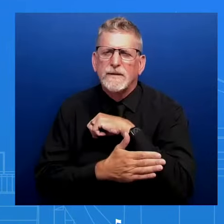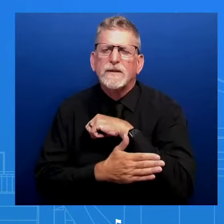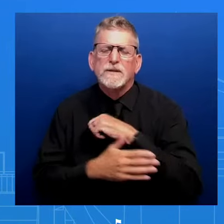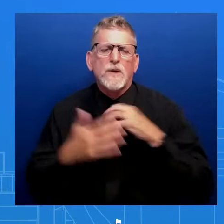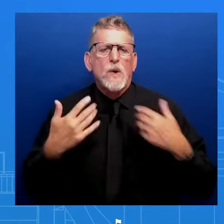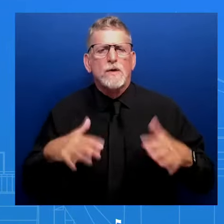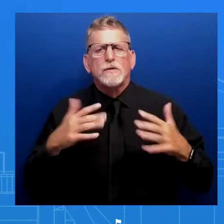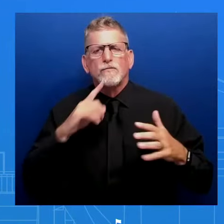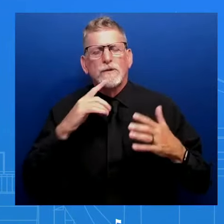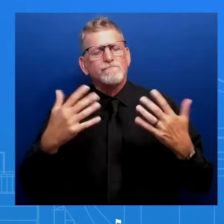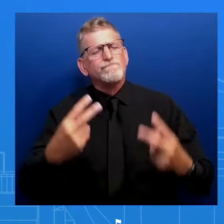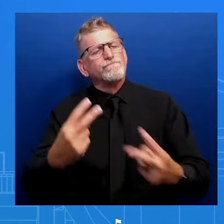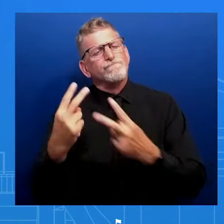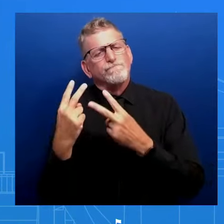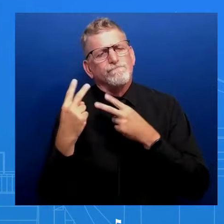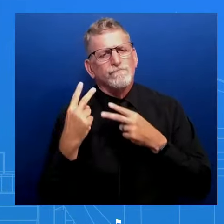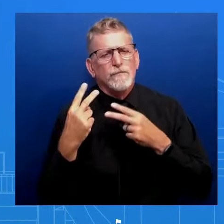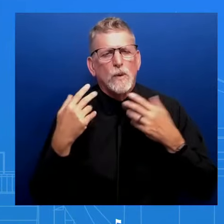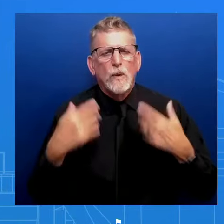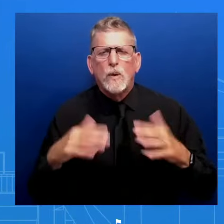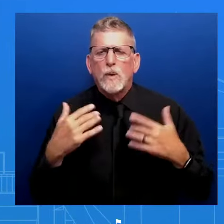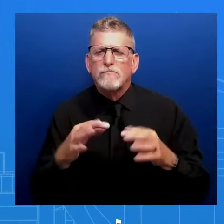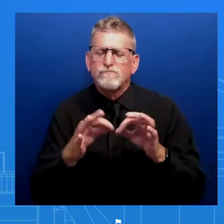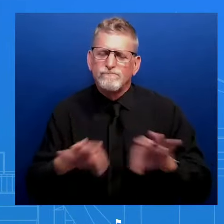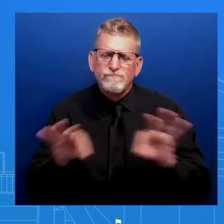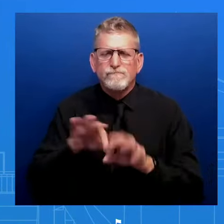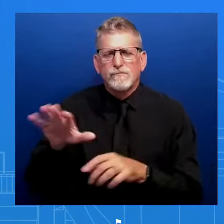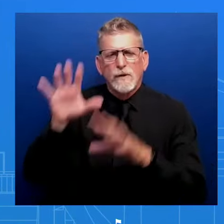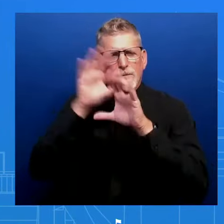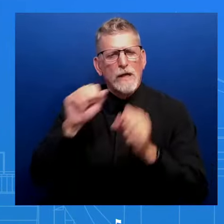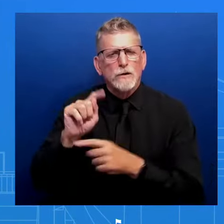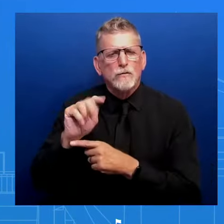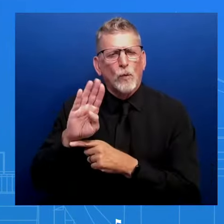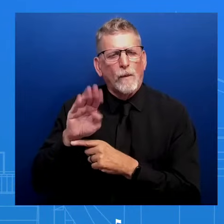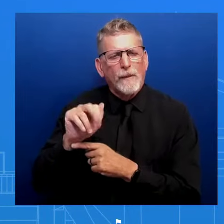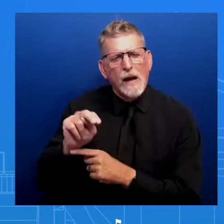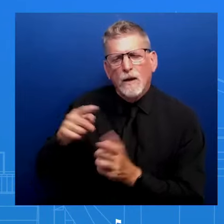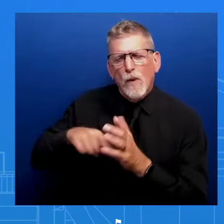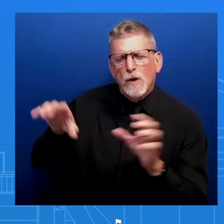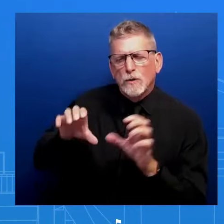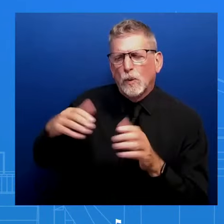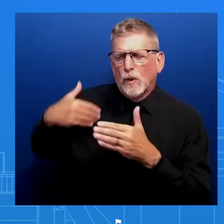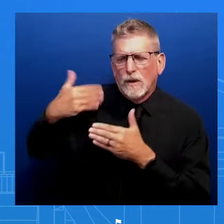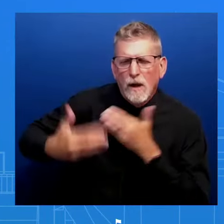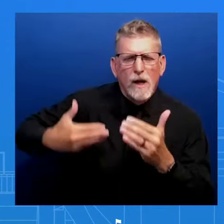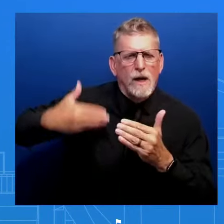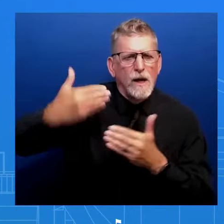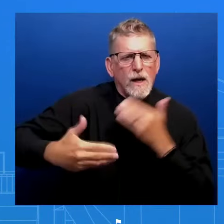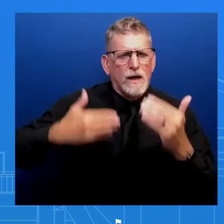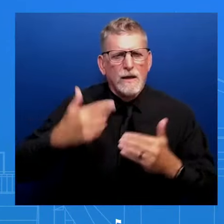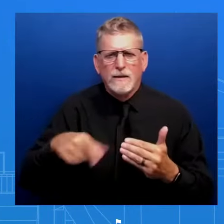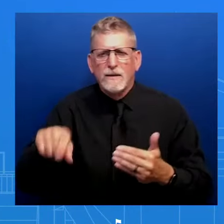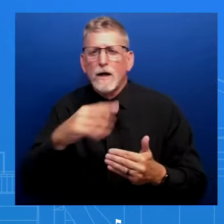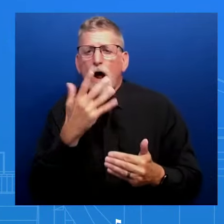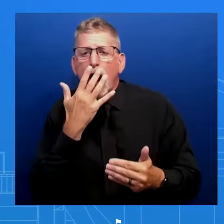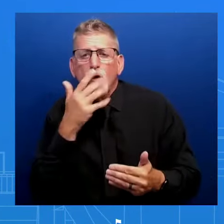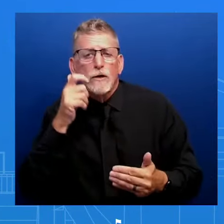and the generations of service members of color, but also it's important that we look forward in making sure that we keep that spirit going